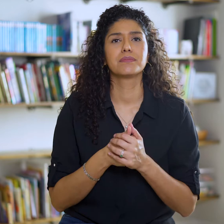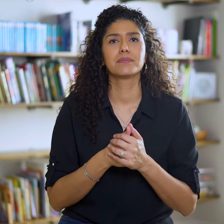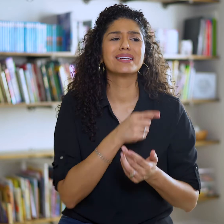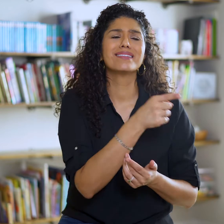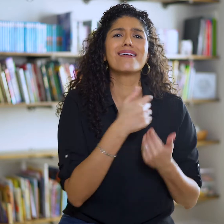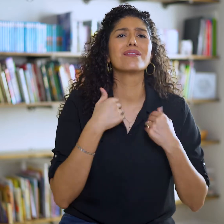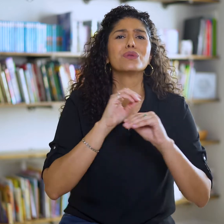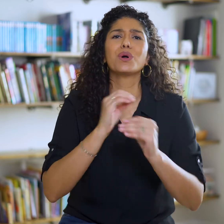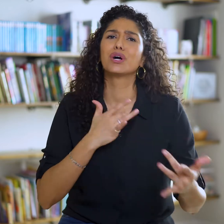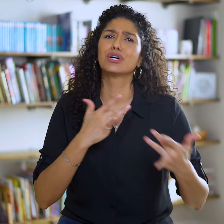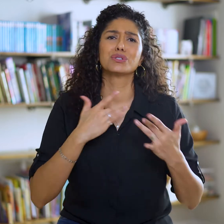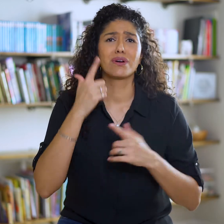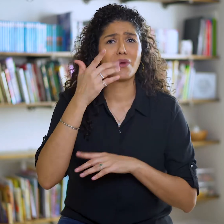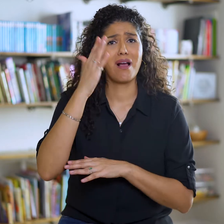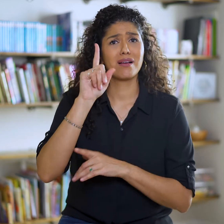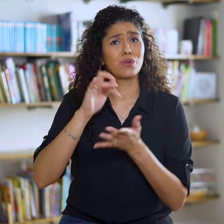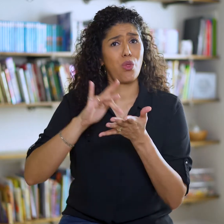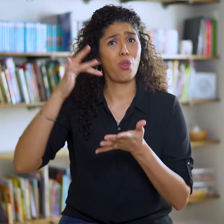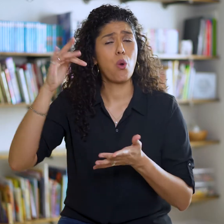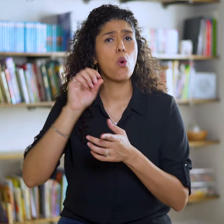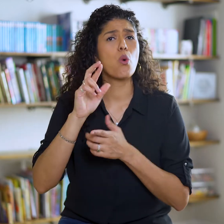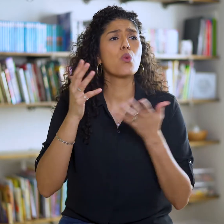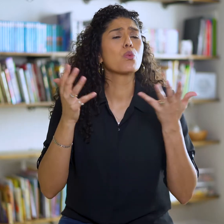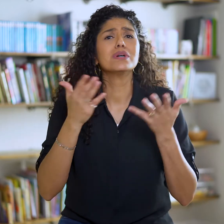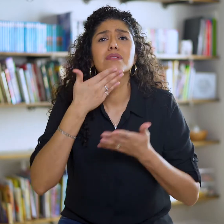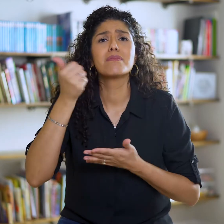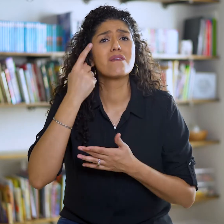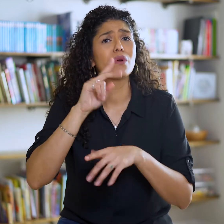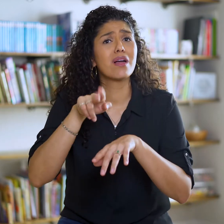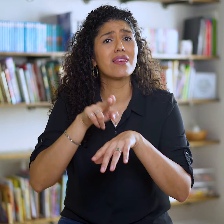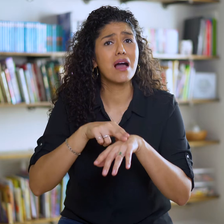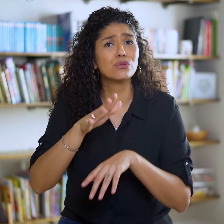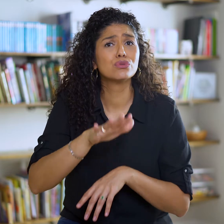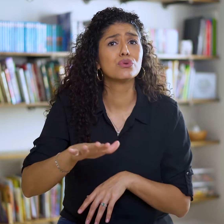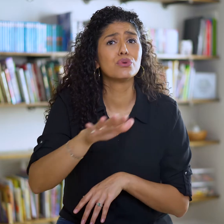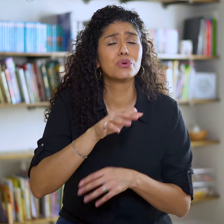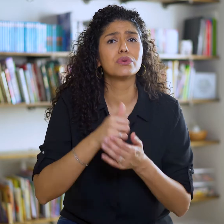Saul has no concern for God’s glory or what’s best for the nation,